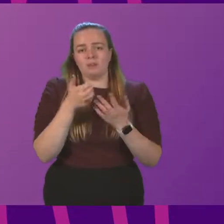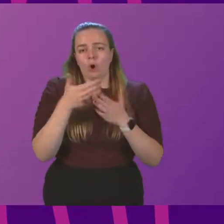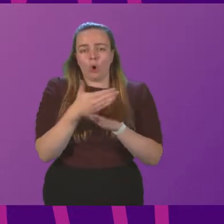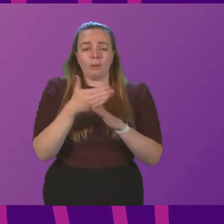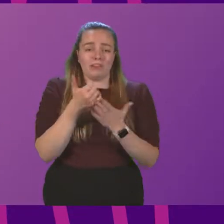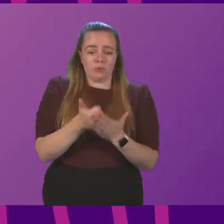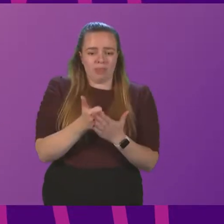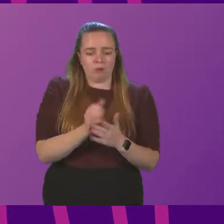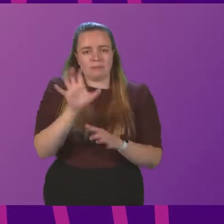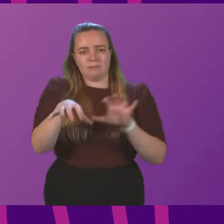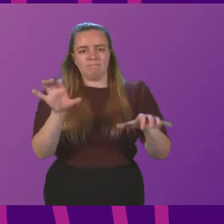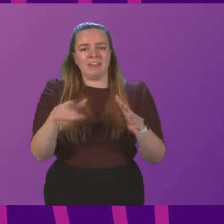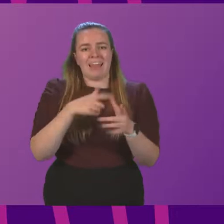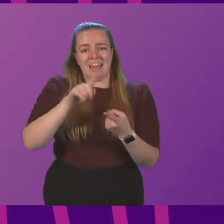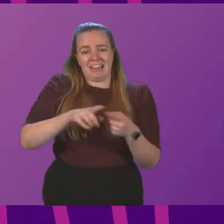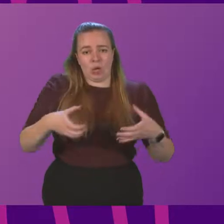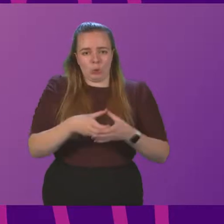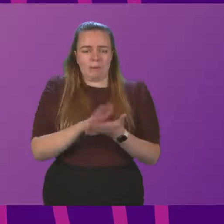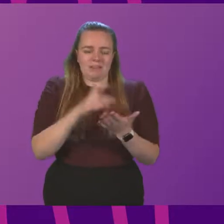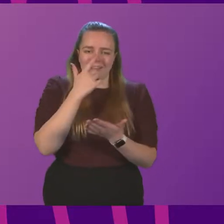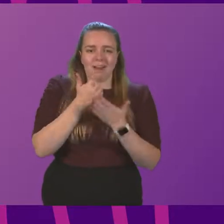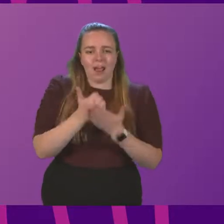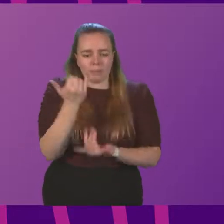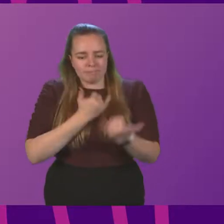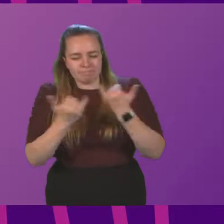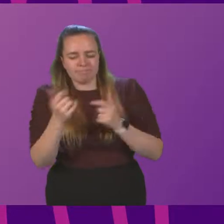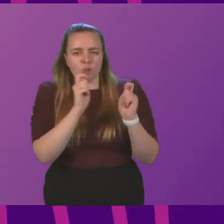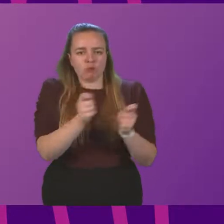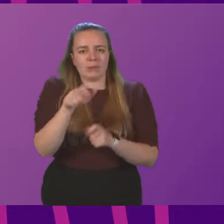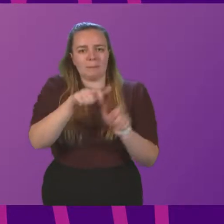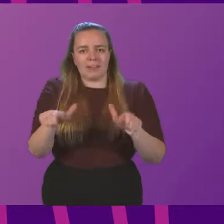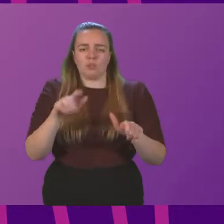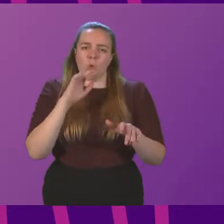A and E units to help to triage and treat patients who would otherwise wait to see nursing staff.